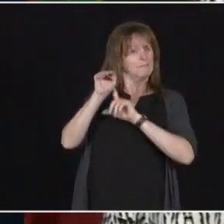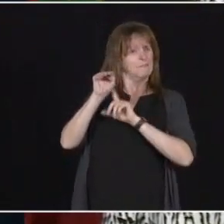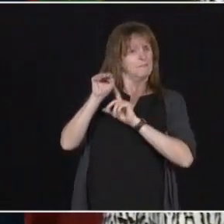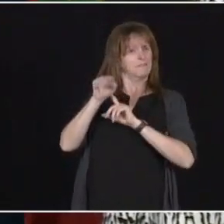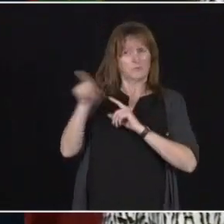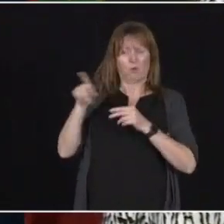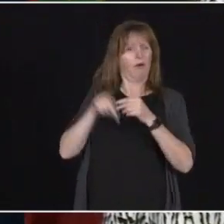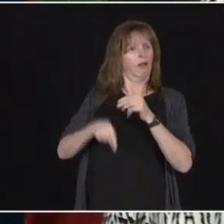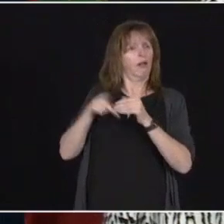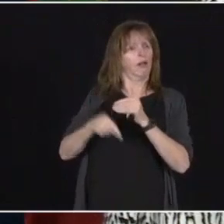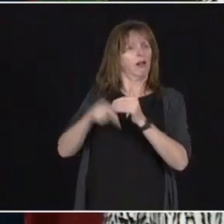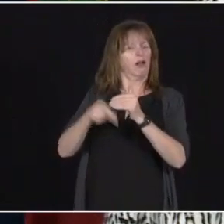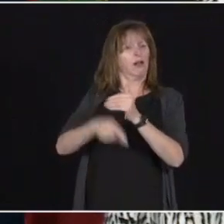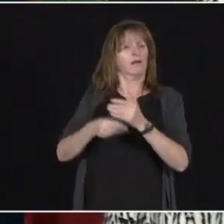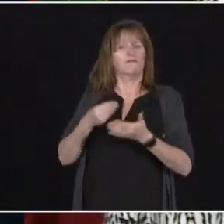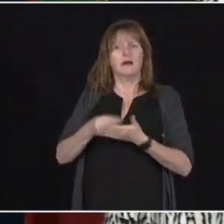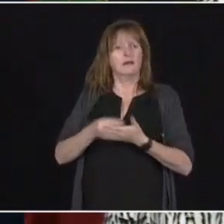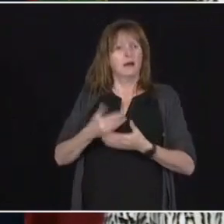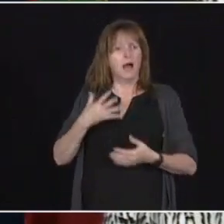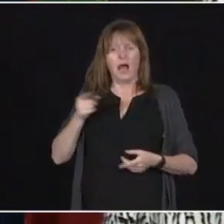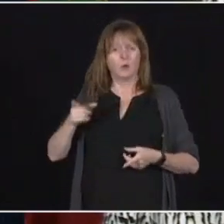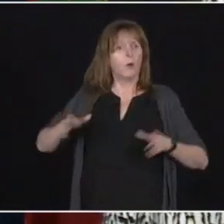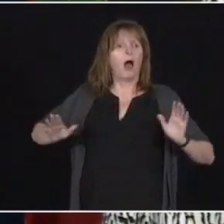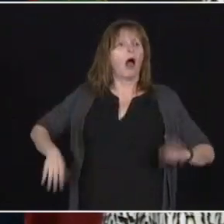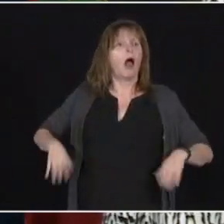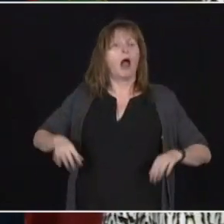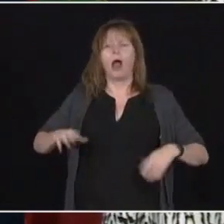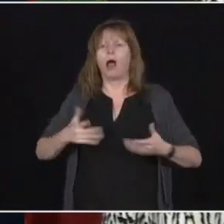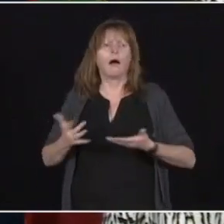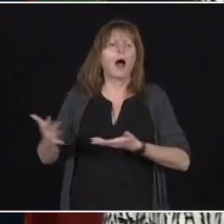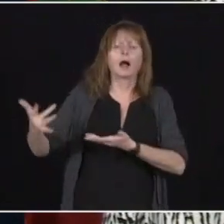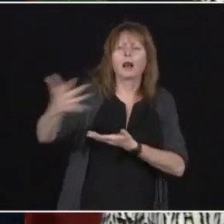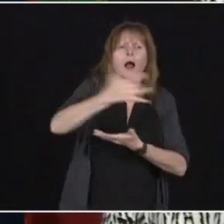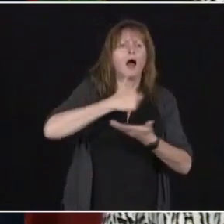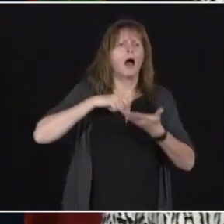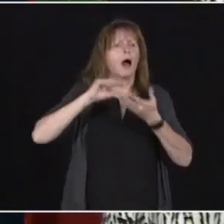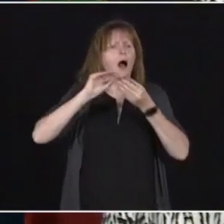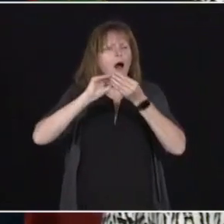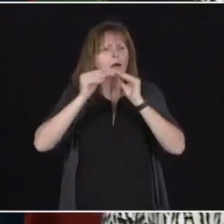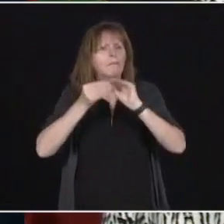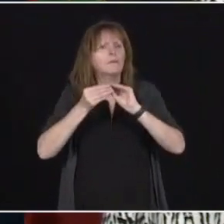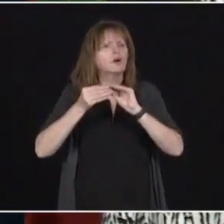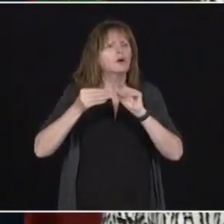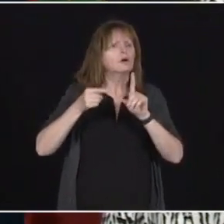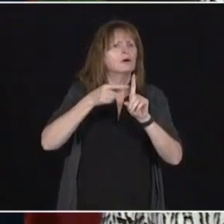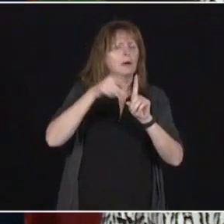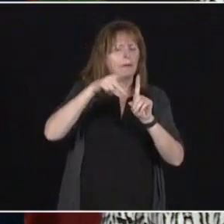data on communities that are impacted by COVID-19. Many people, not all,